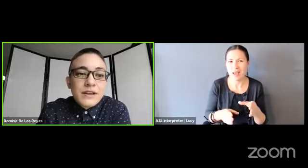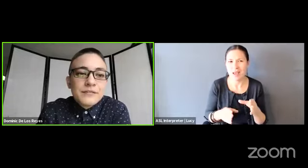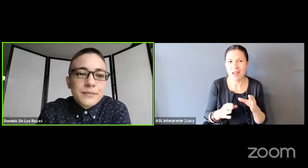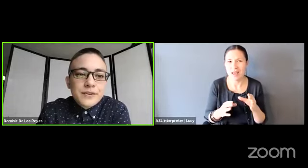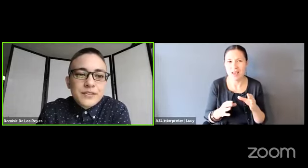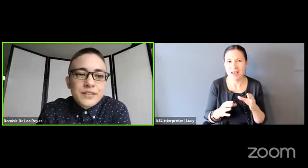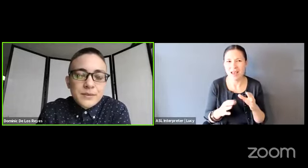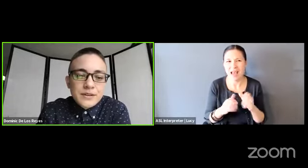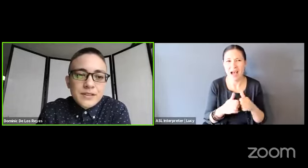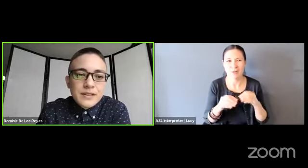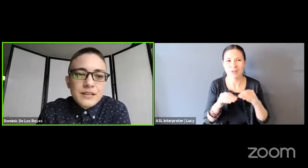from person to person.